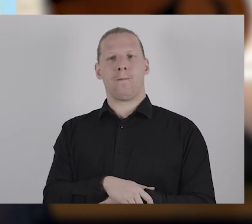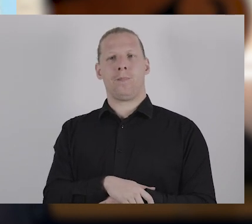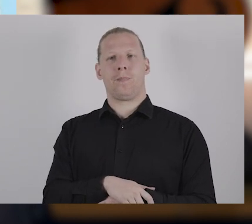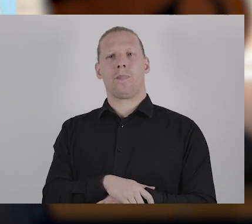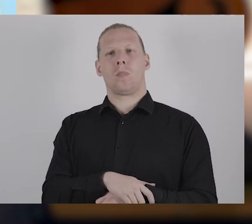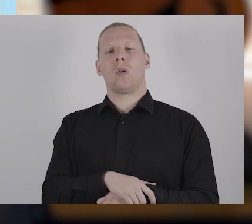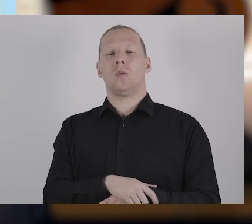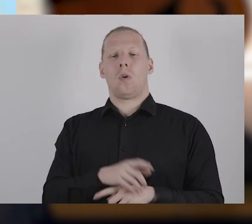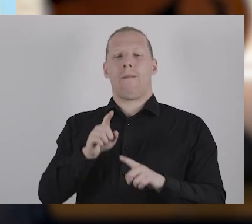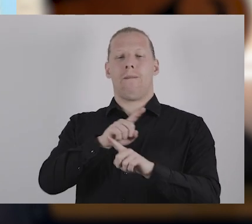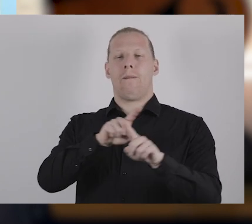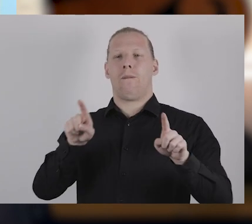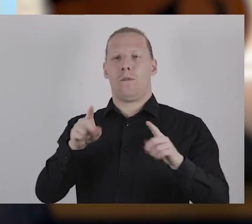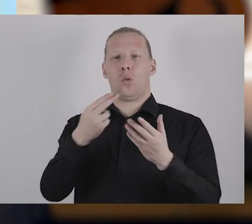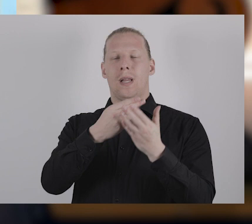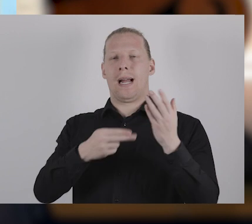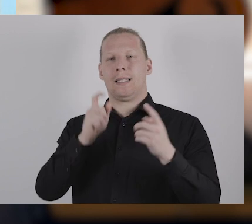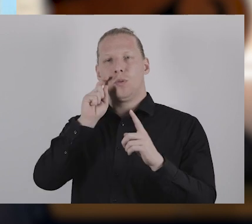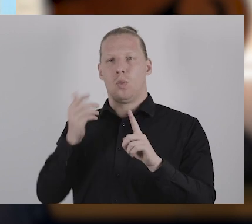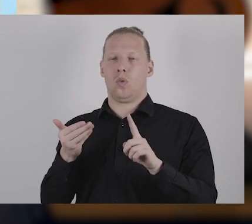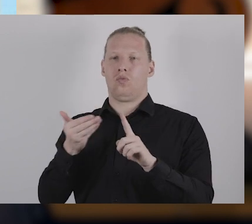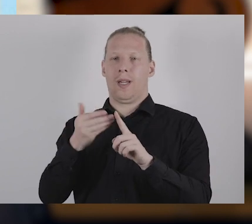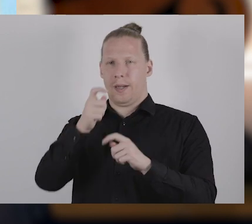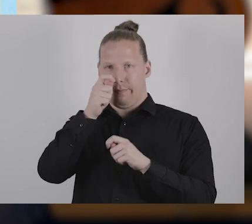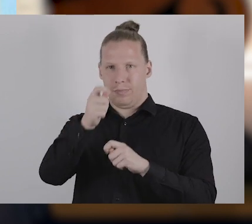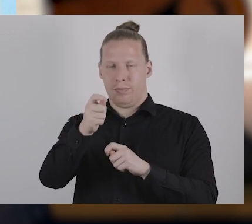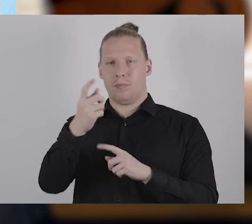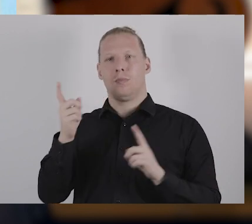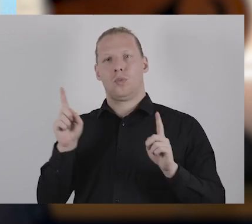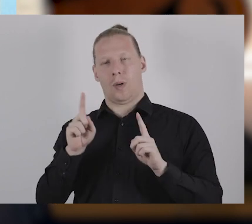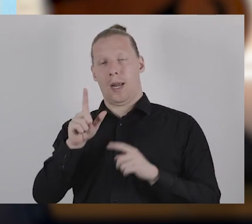And to the emerging artists recognised today — our potential future leaders —